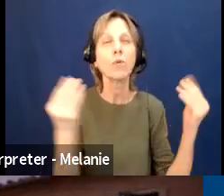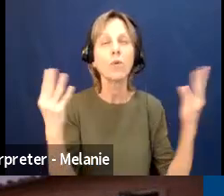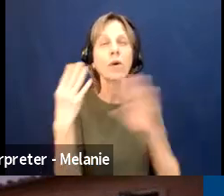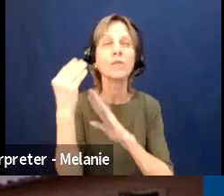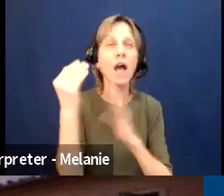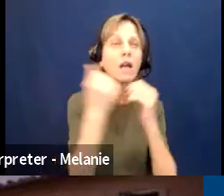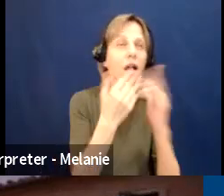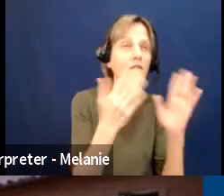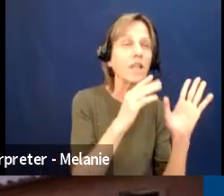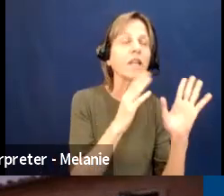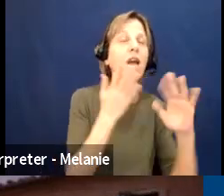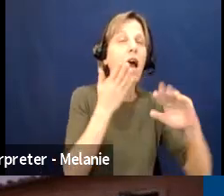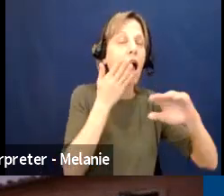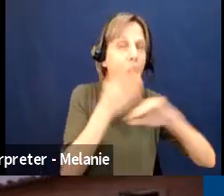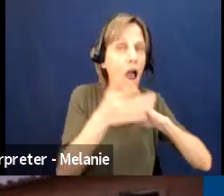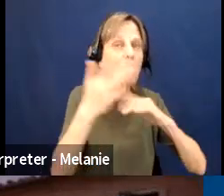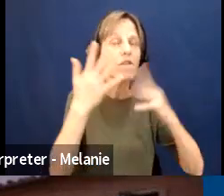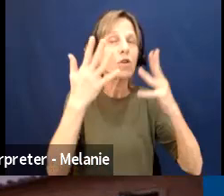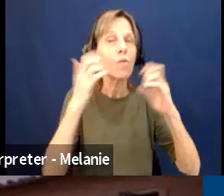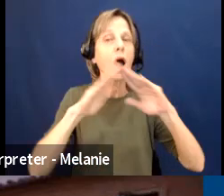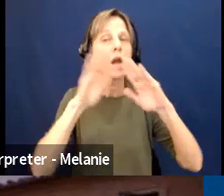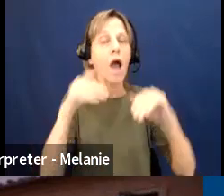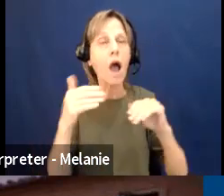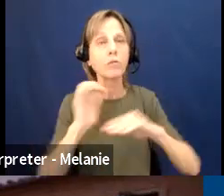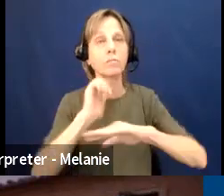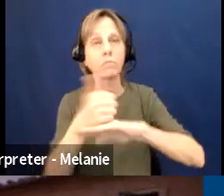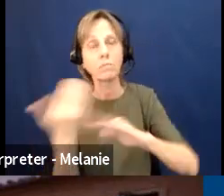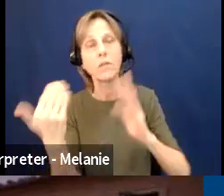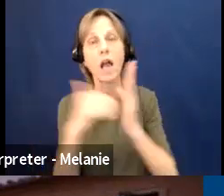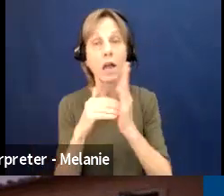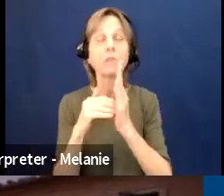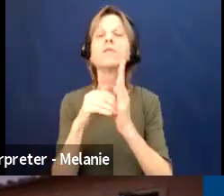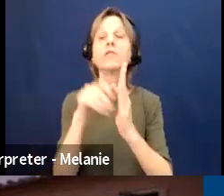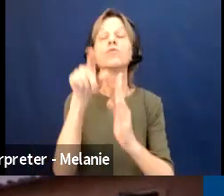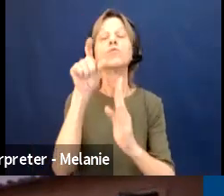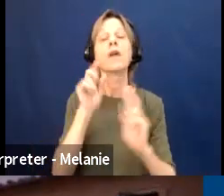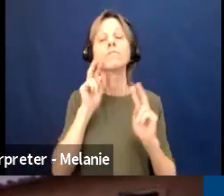to look at some other things you know when we're trying to stop any of the erosion that may be